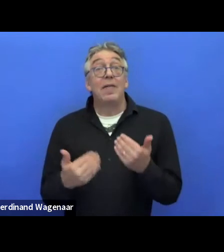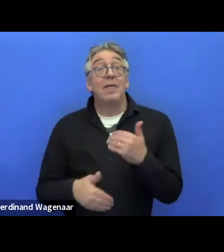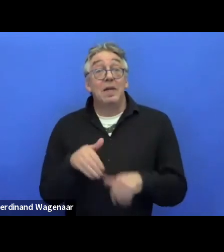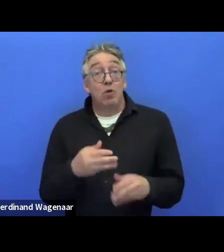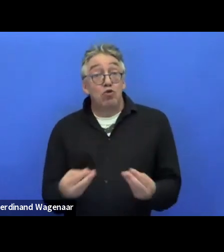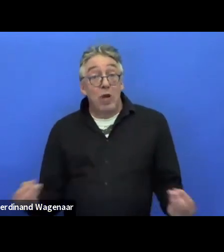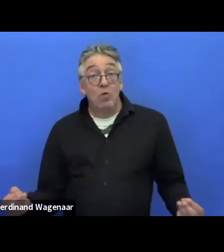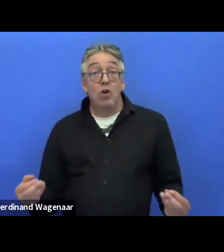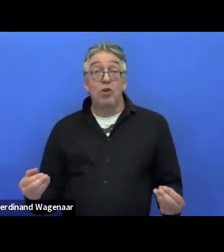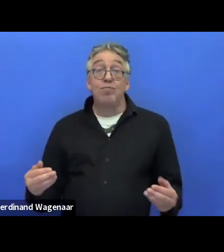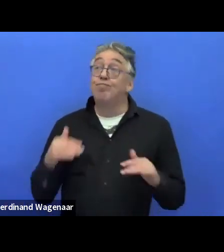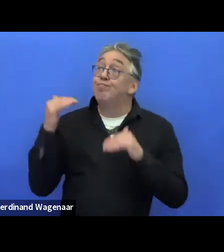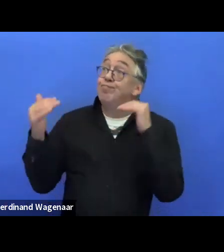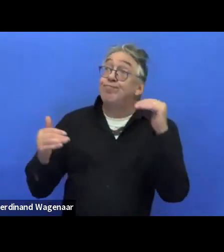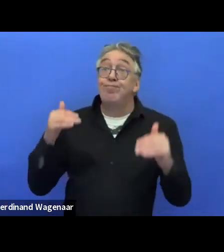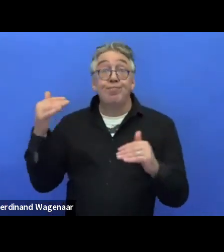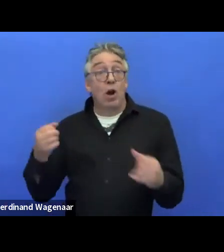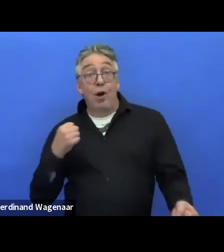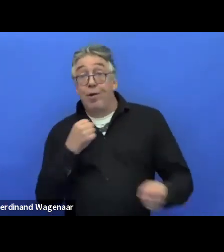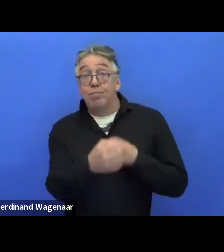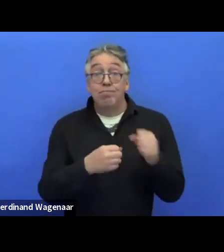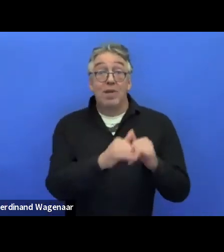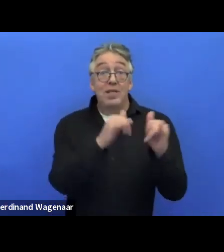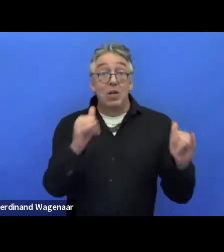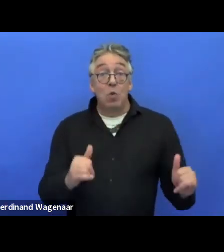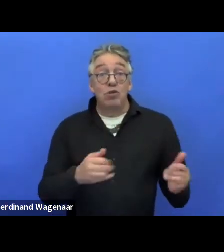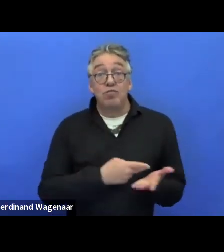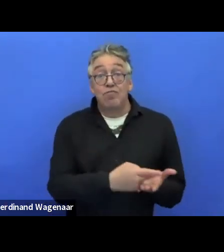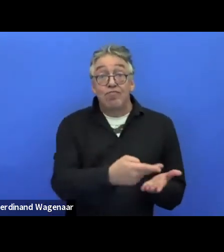failing on its commitment to improve access to persons with disabilities